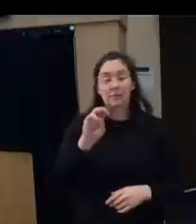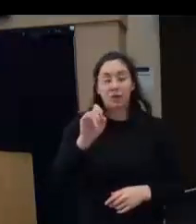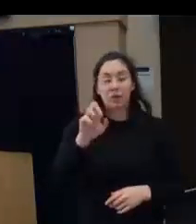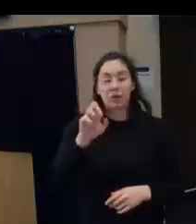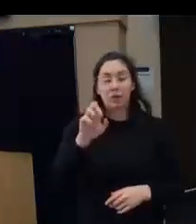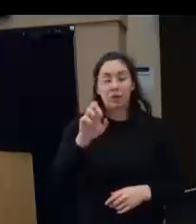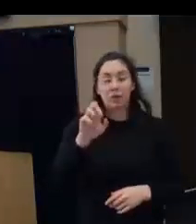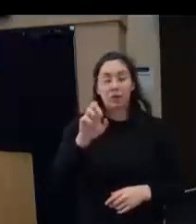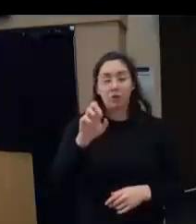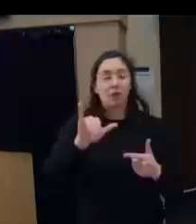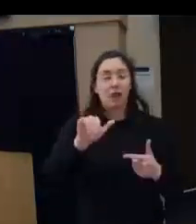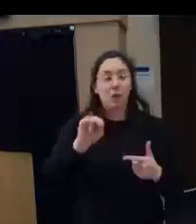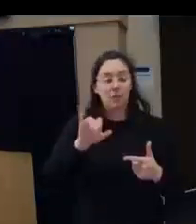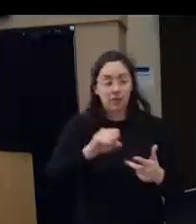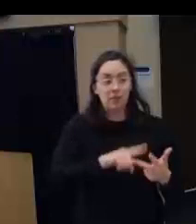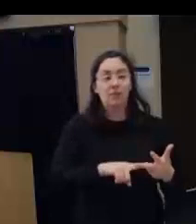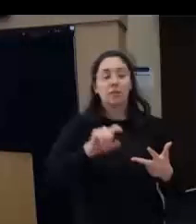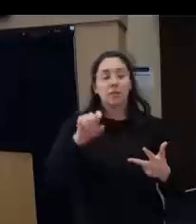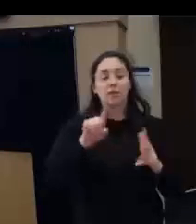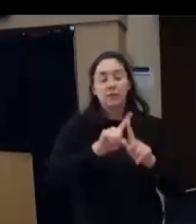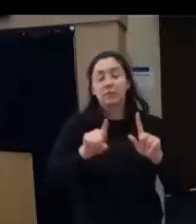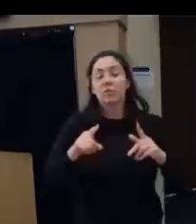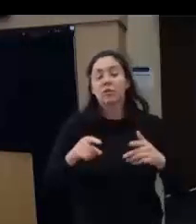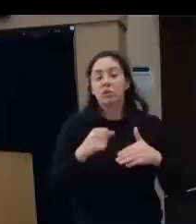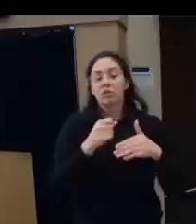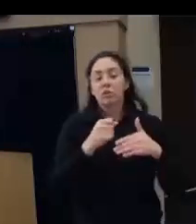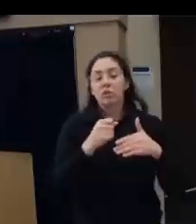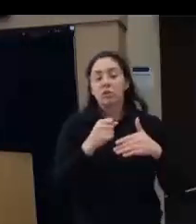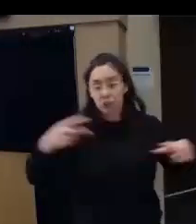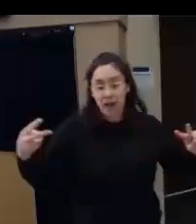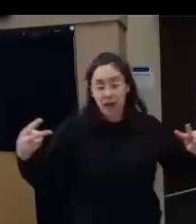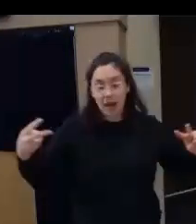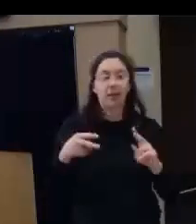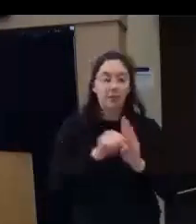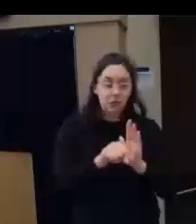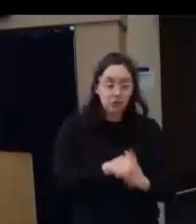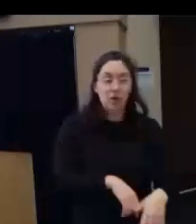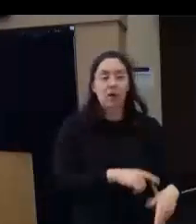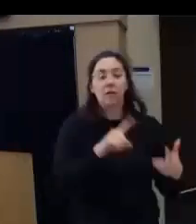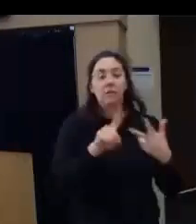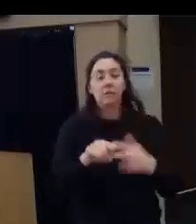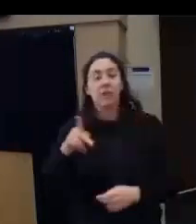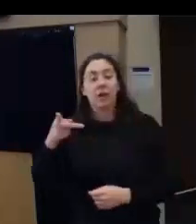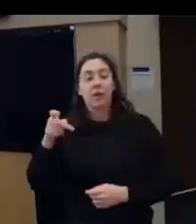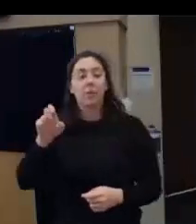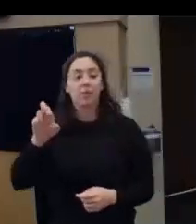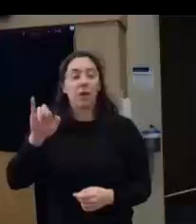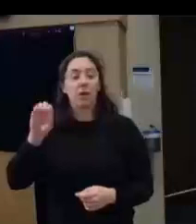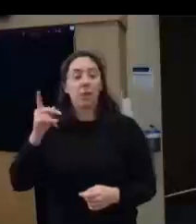hypox hypoxia genetic syndromes uh peroperative strategies are important such as length of ICU